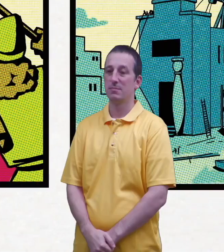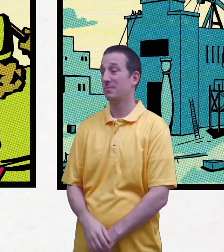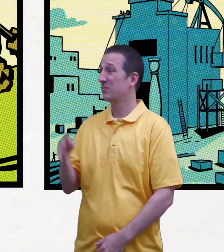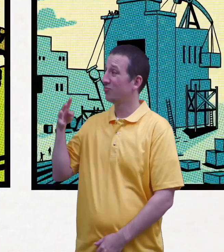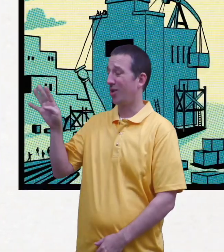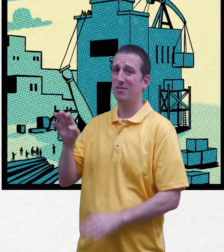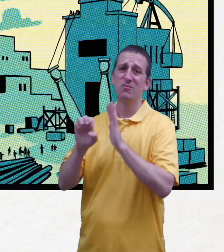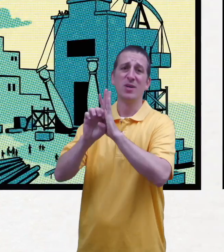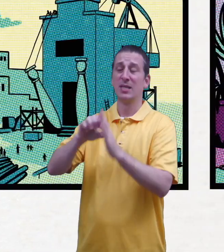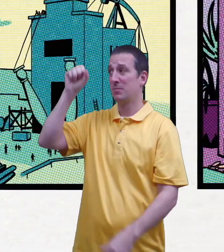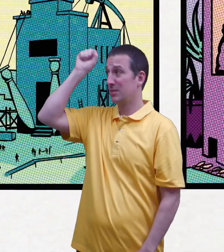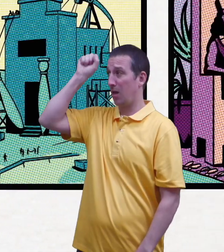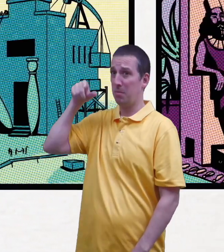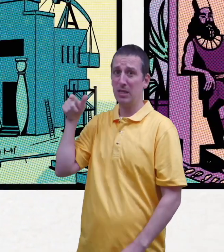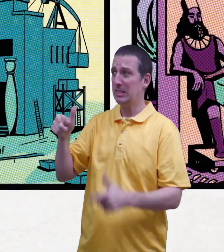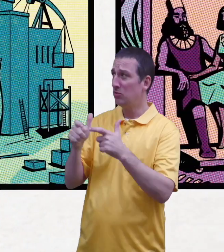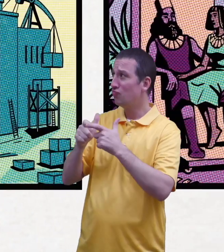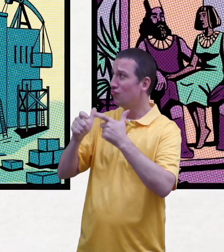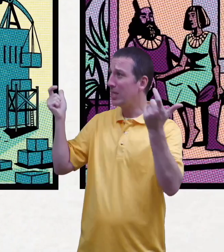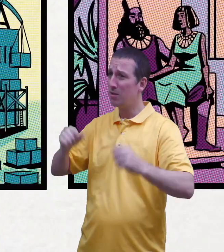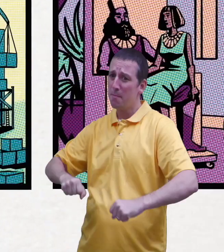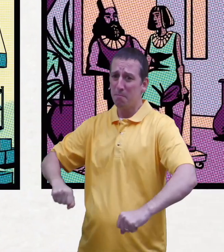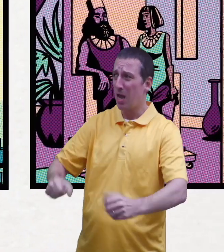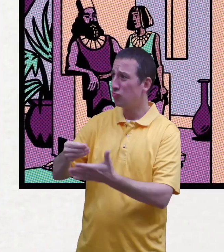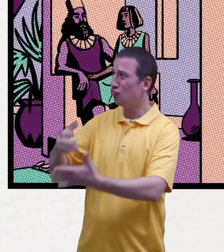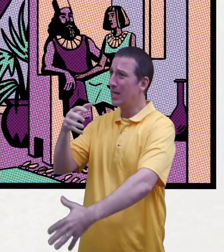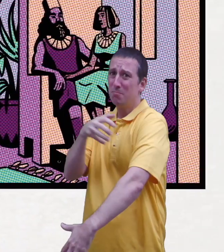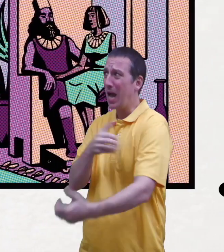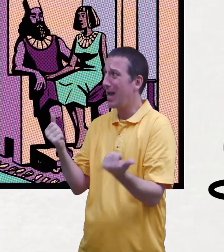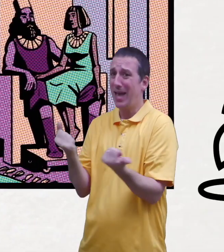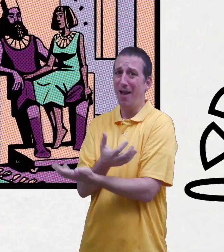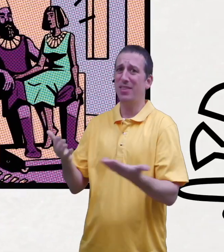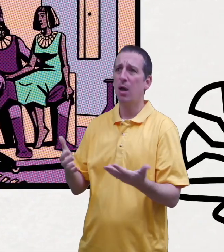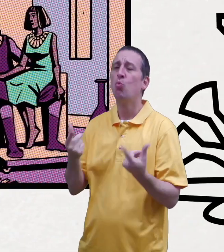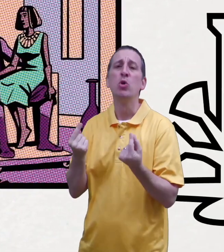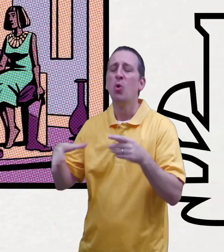Tim: Right. Like Solomon, at the peak of his wealth and power, he married the